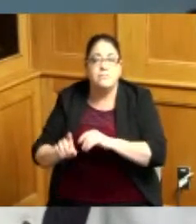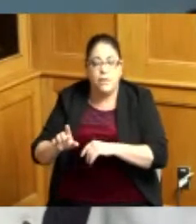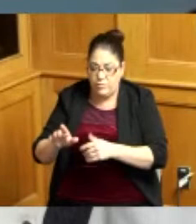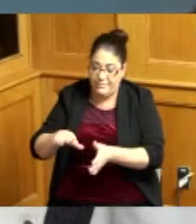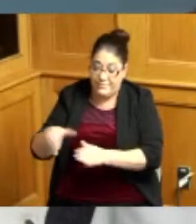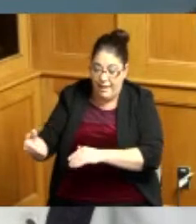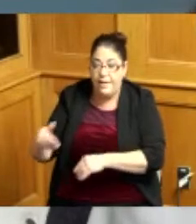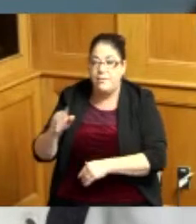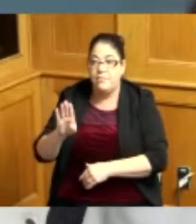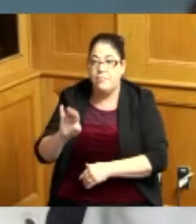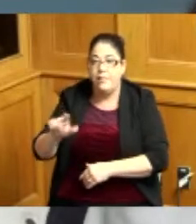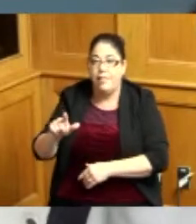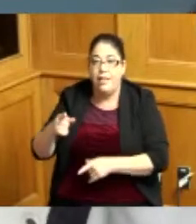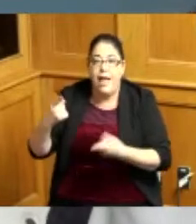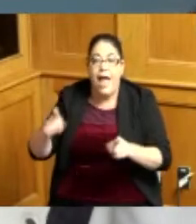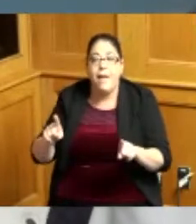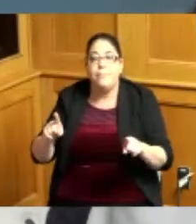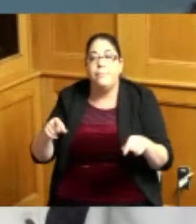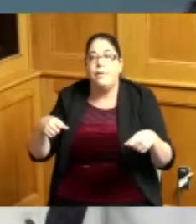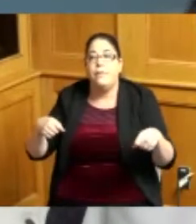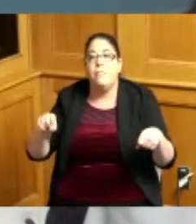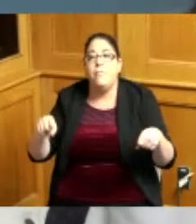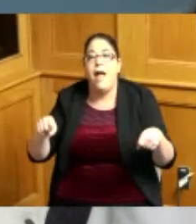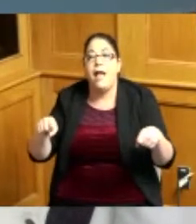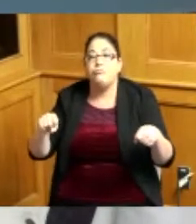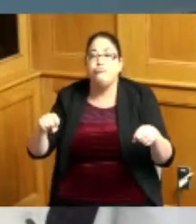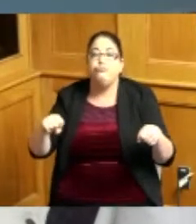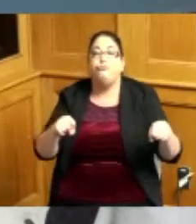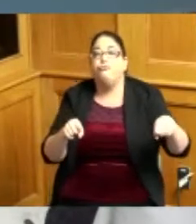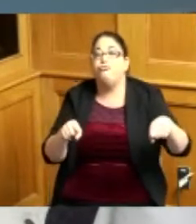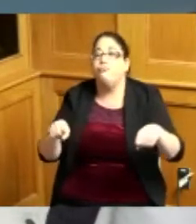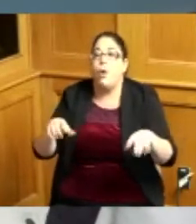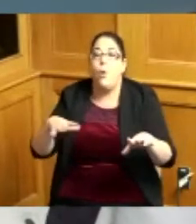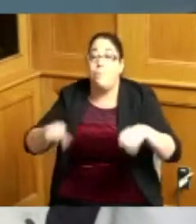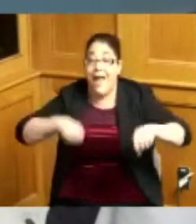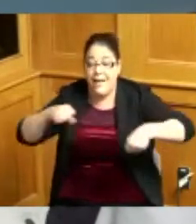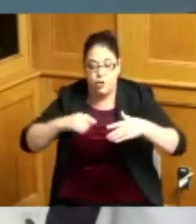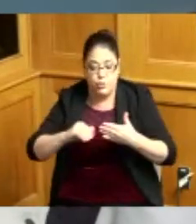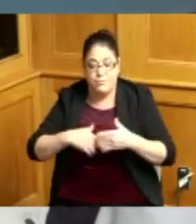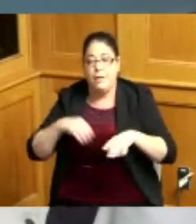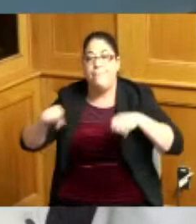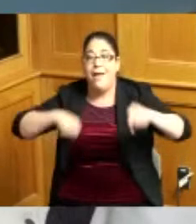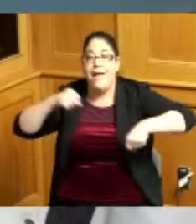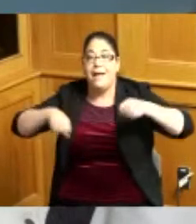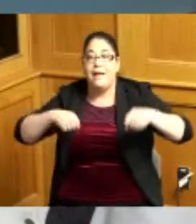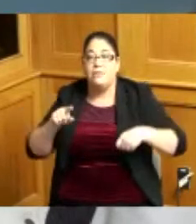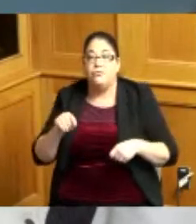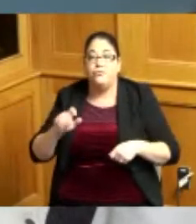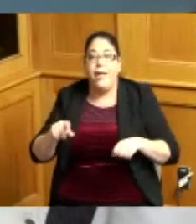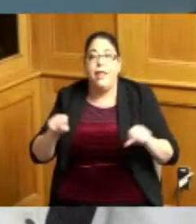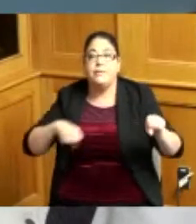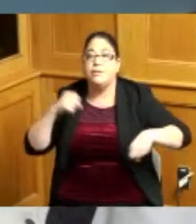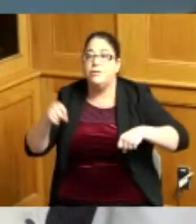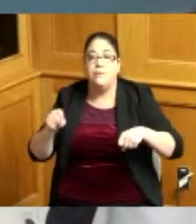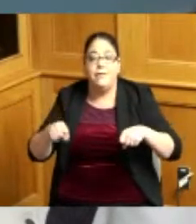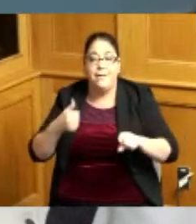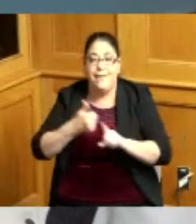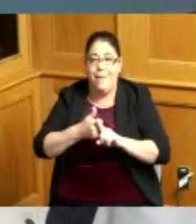was riding his bike and the Loveland bike trail and he passed away from I believe a heart attack